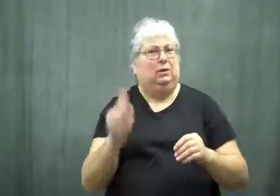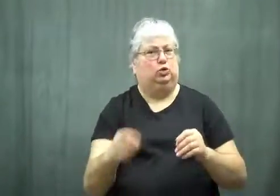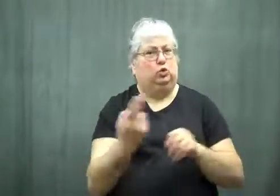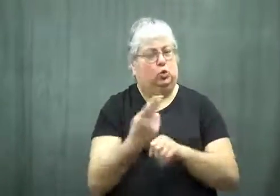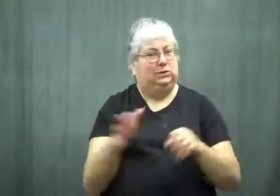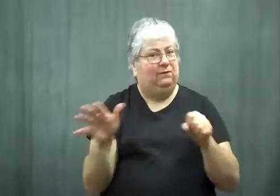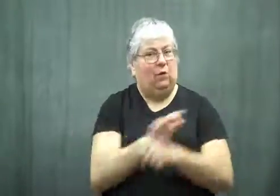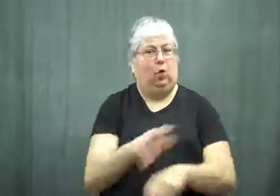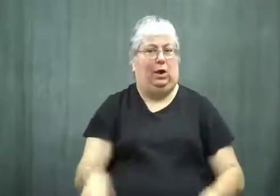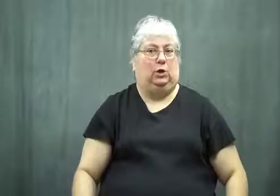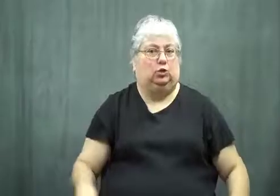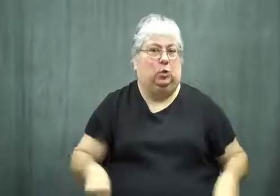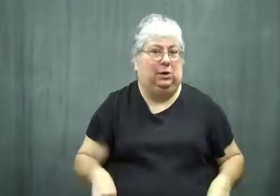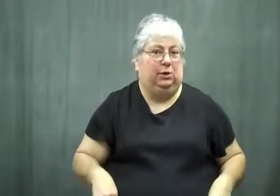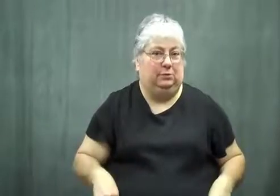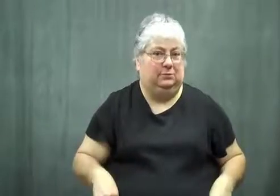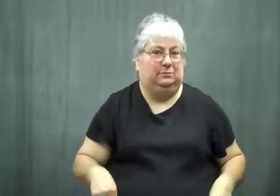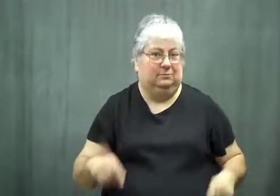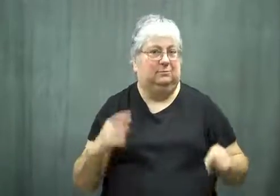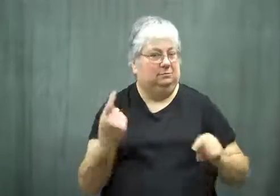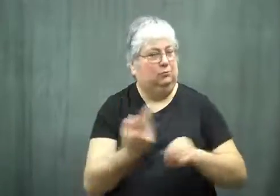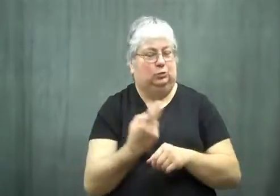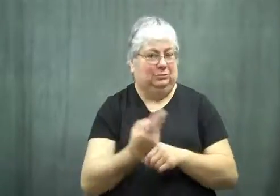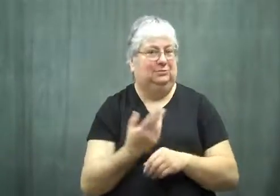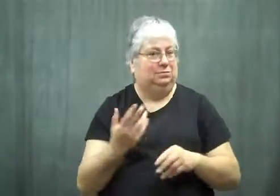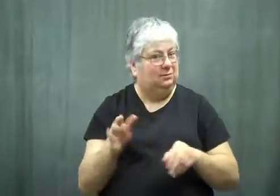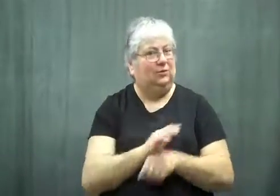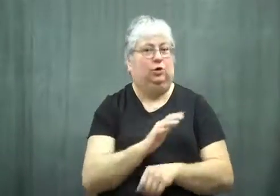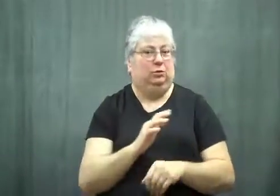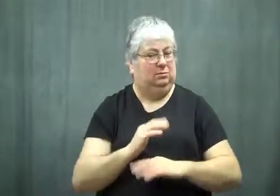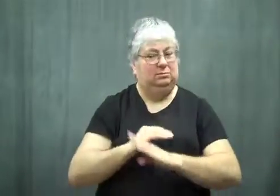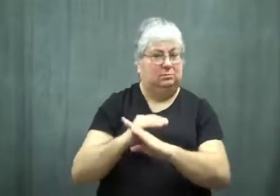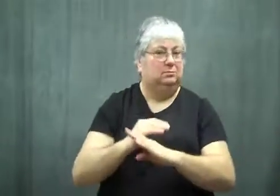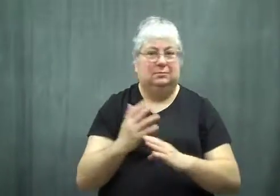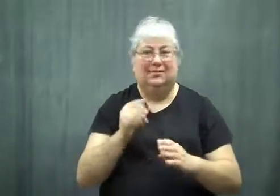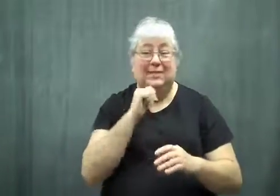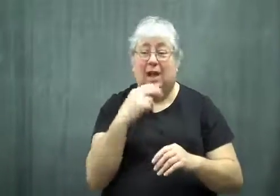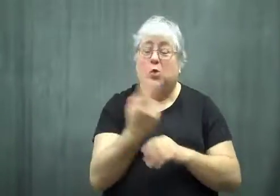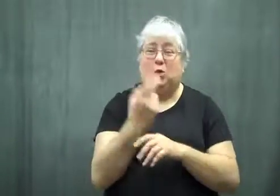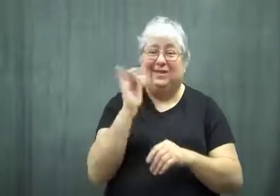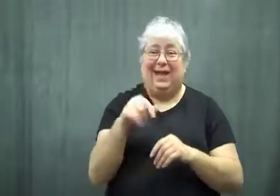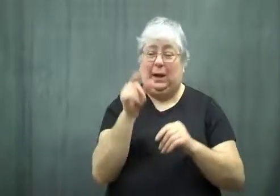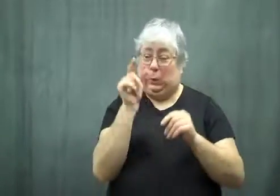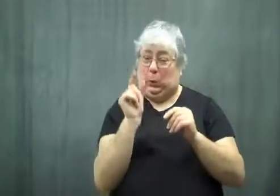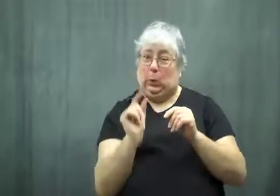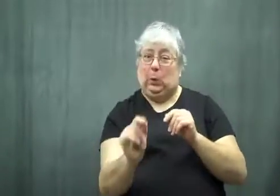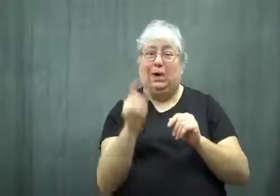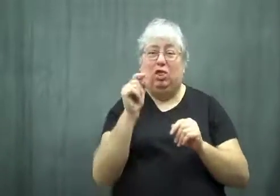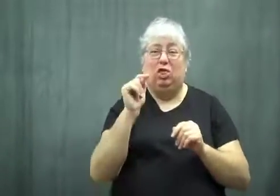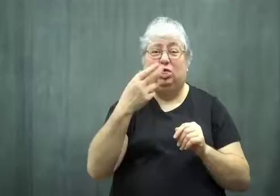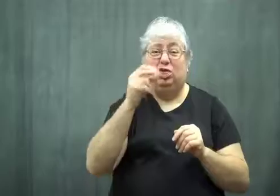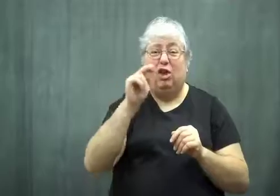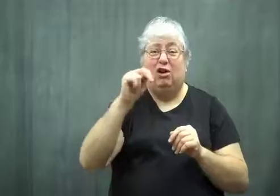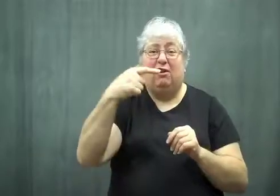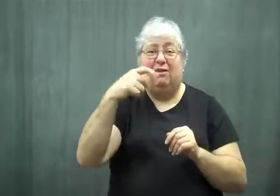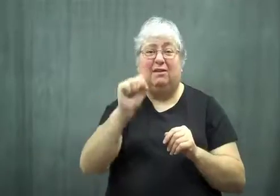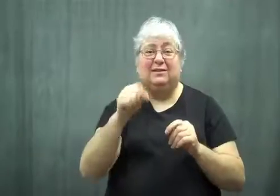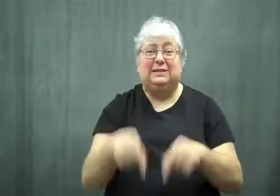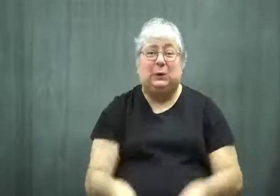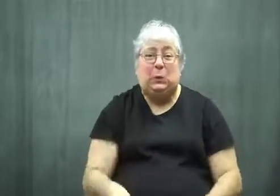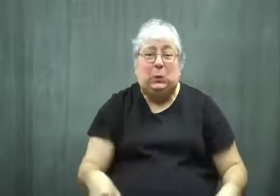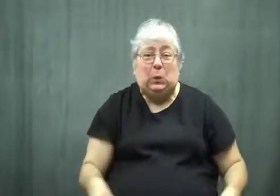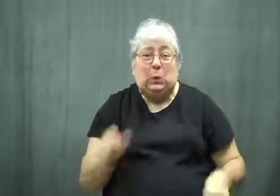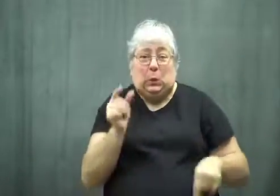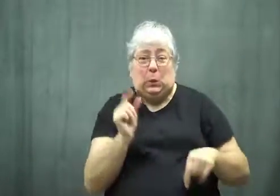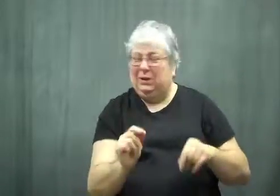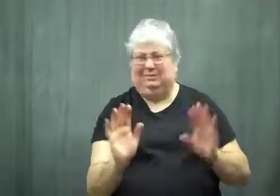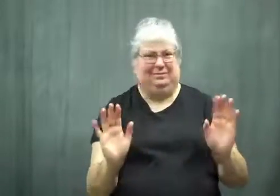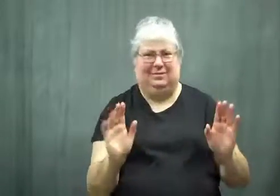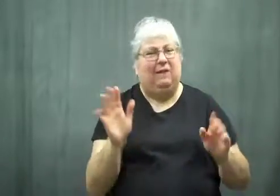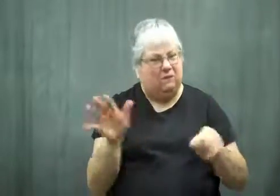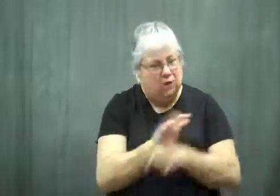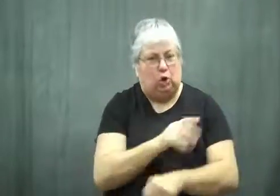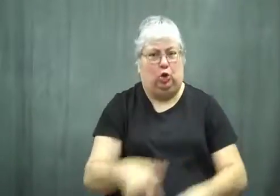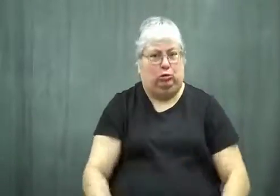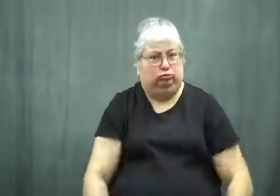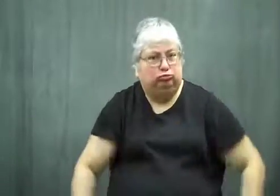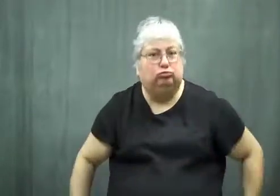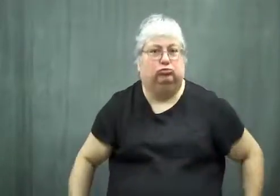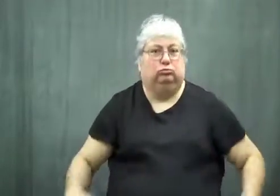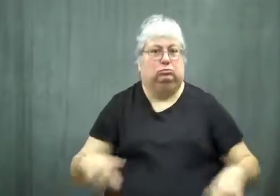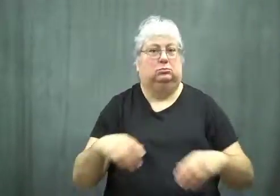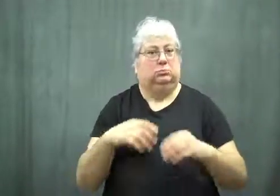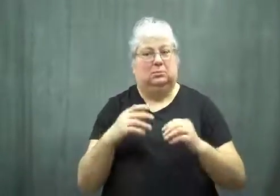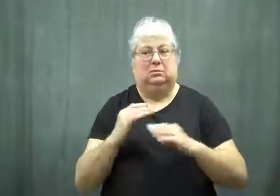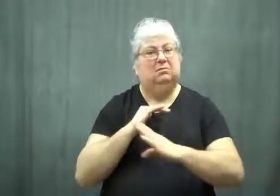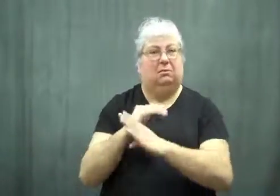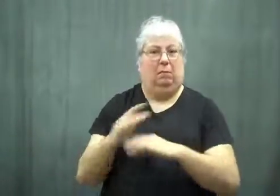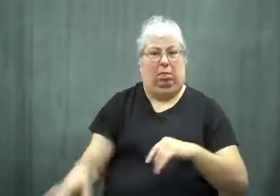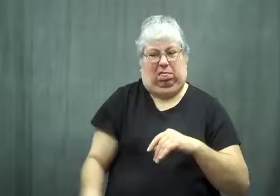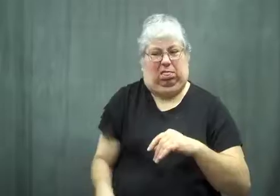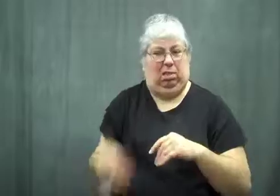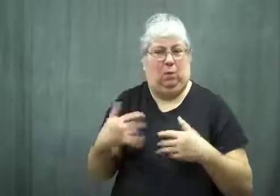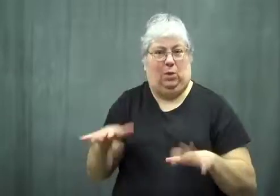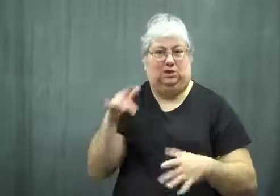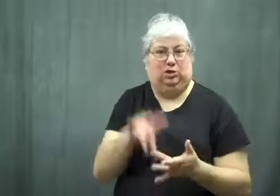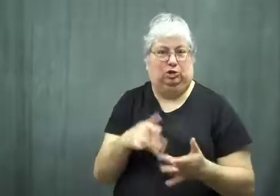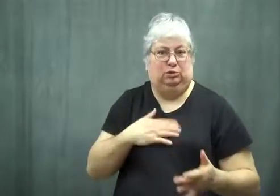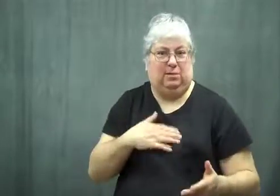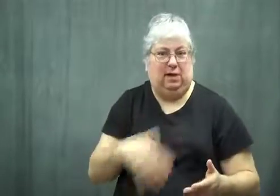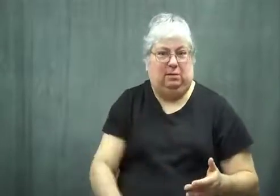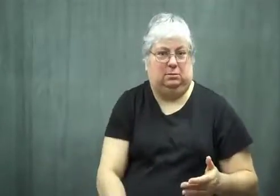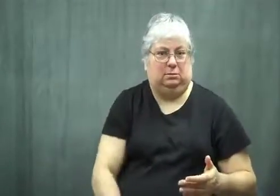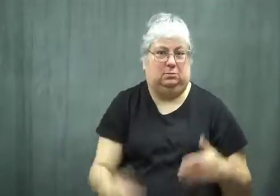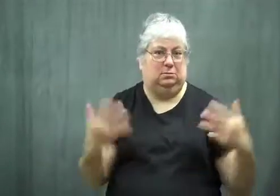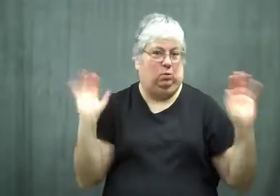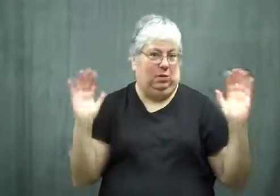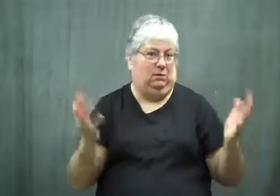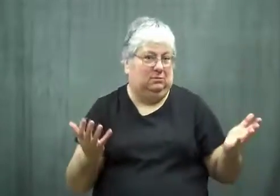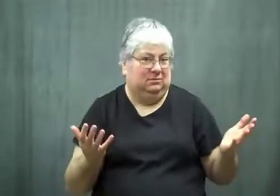use full coverage underwear. Don't wear teeny thongs. Make sure you're covered.